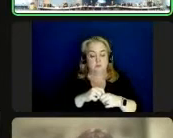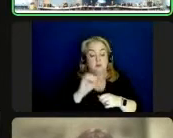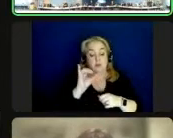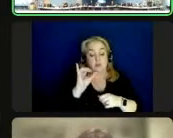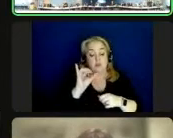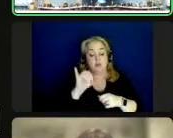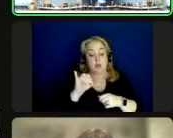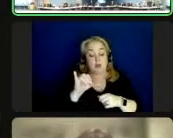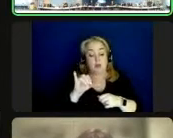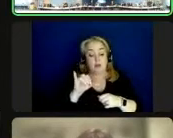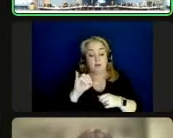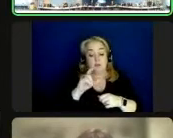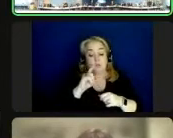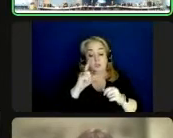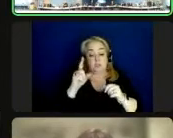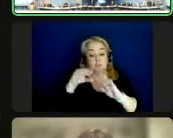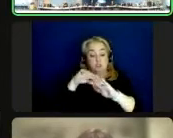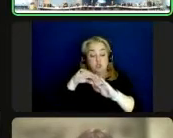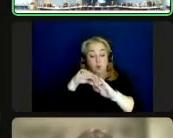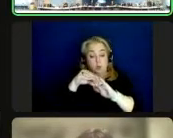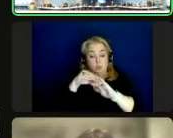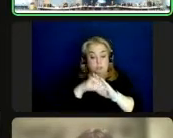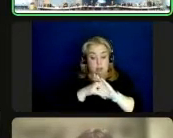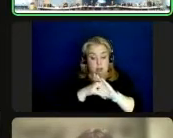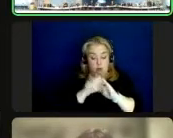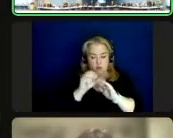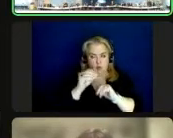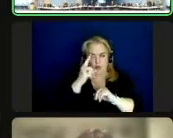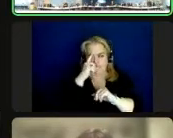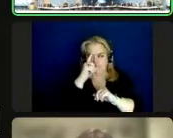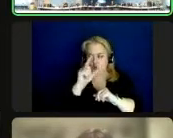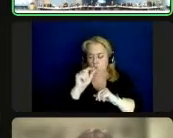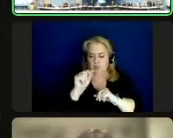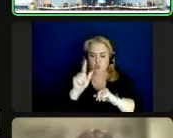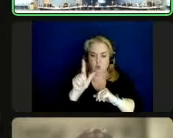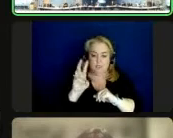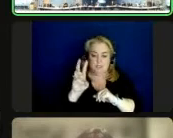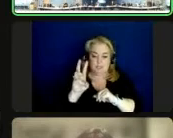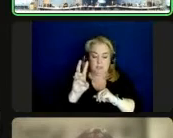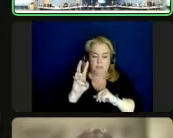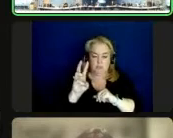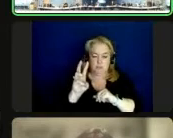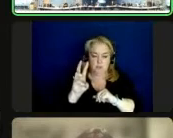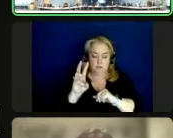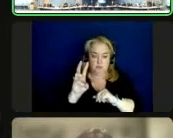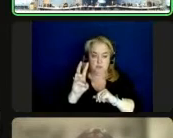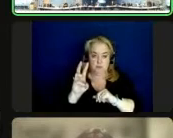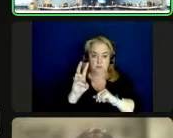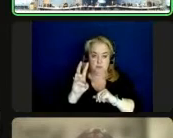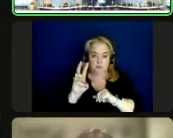THE GAS OUT OF THE CURRENT GAS